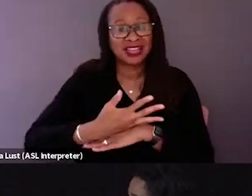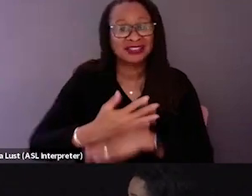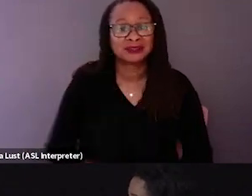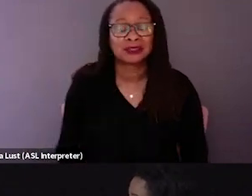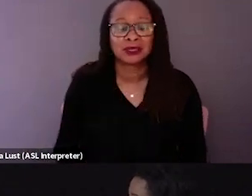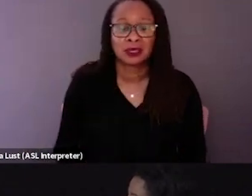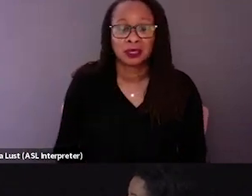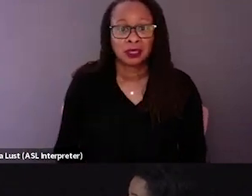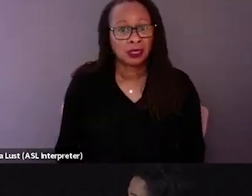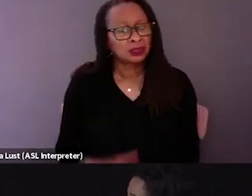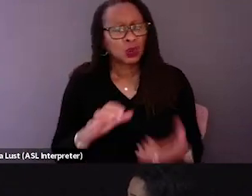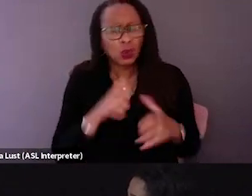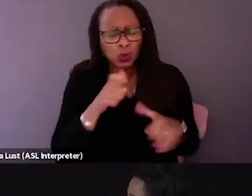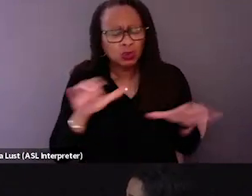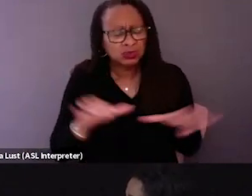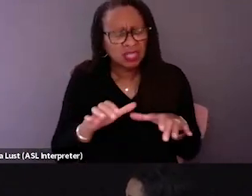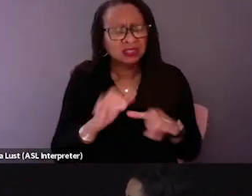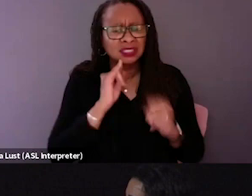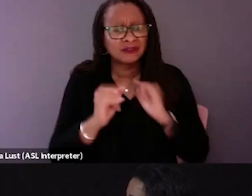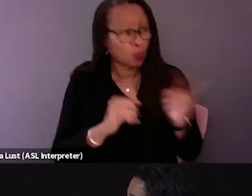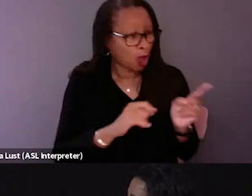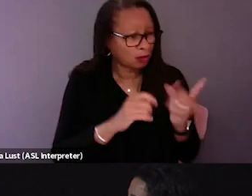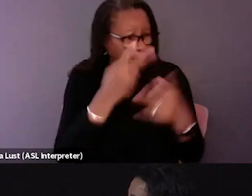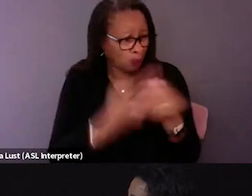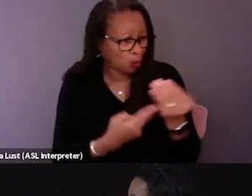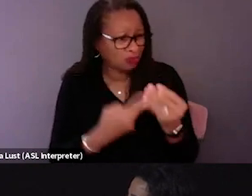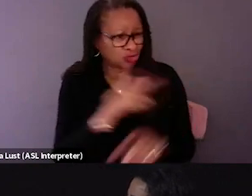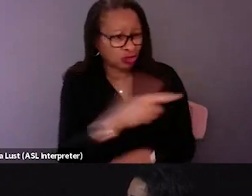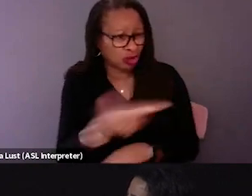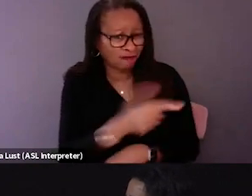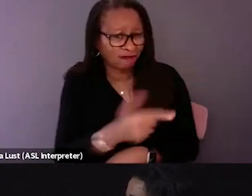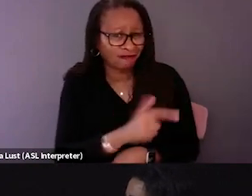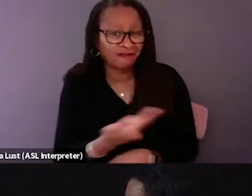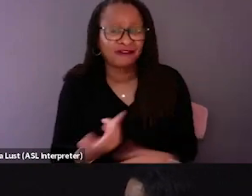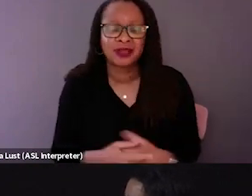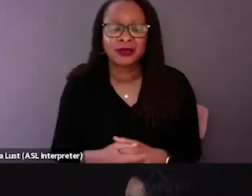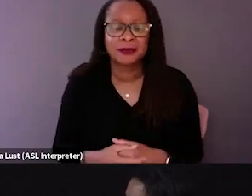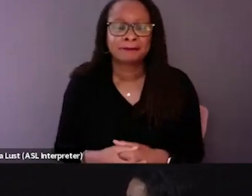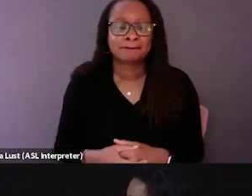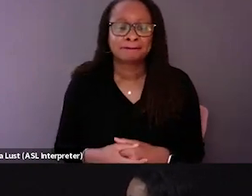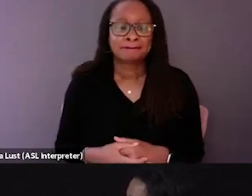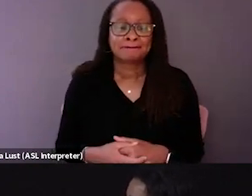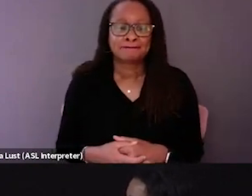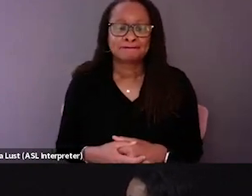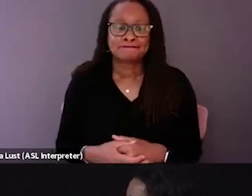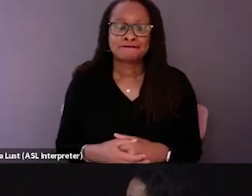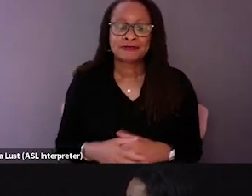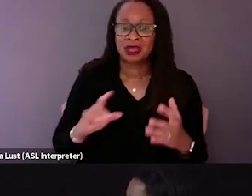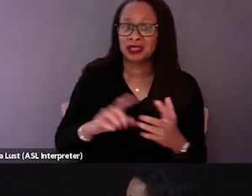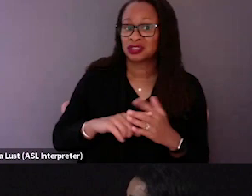Is it one of you, both of you? Do you trade off? We we trade it off. We started one day, then the next day,